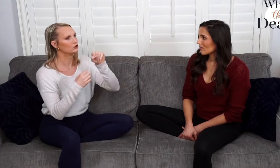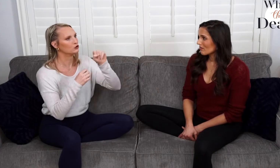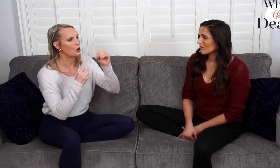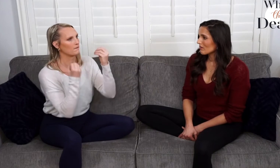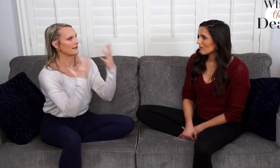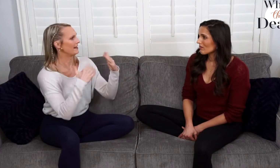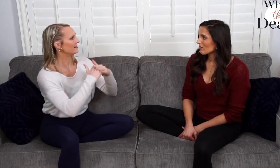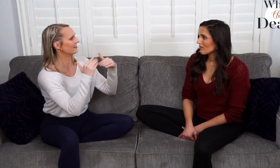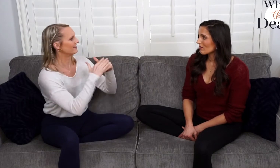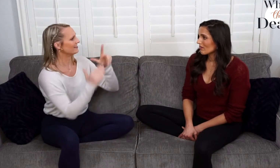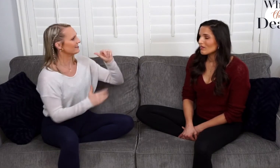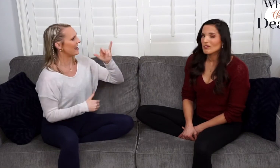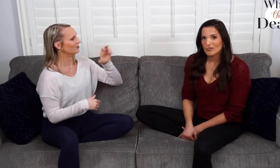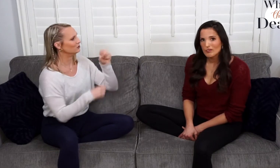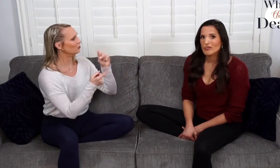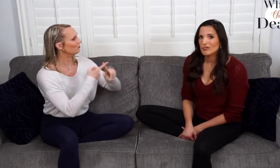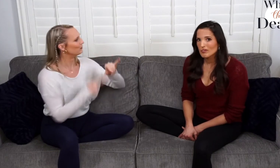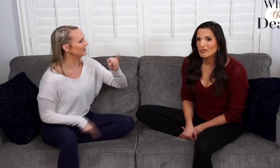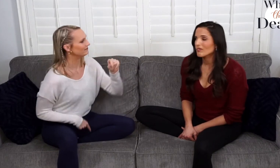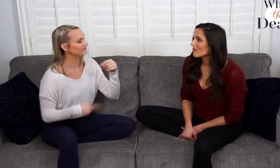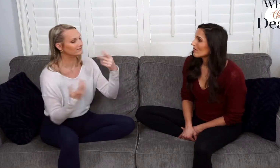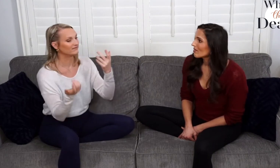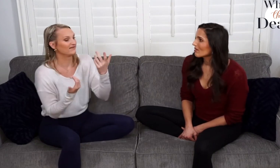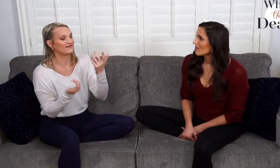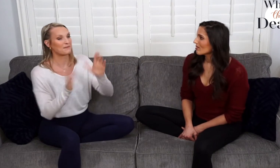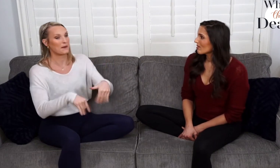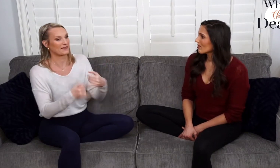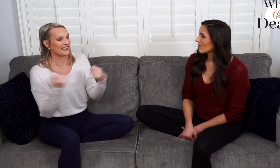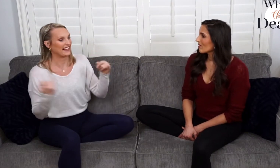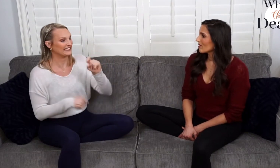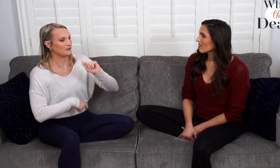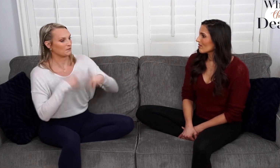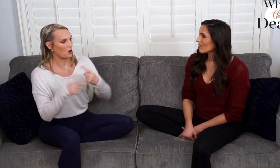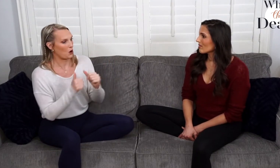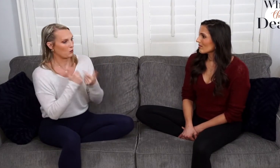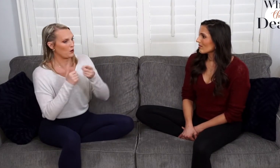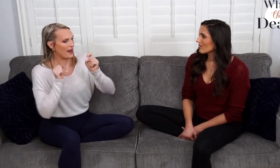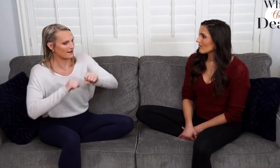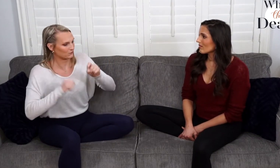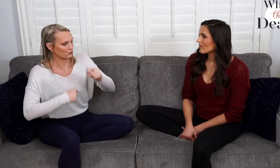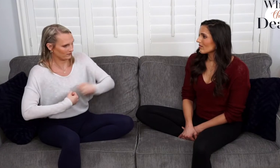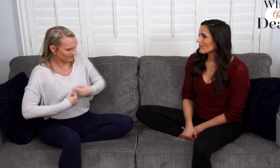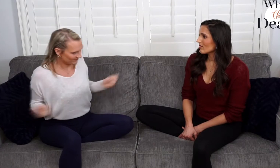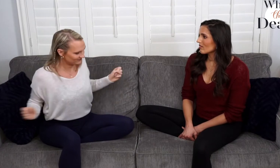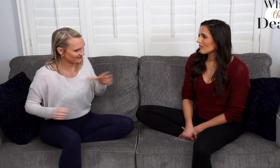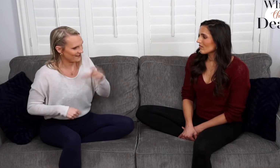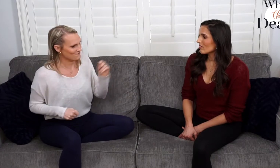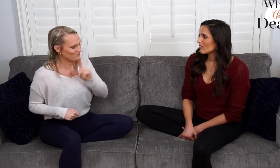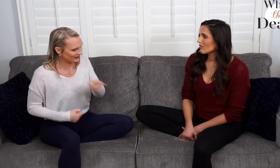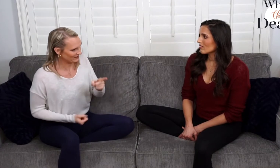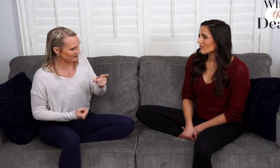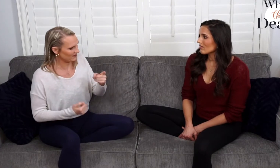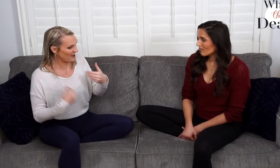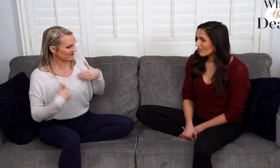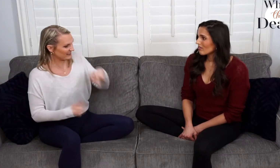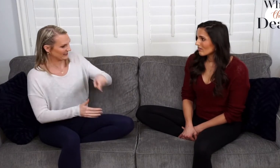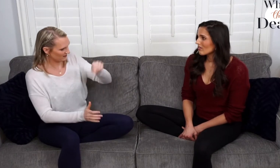there's so many layers to it. And so the bottom line is how are you able to open up and have this